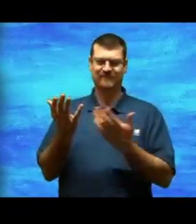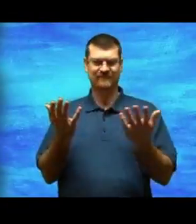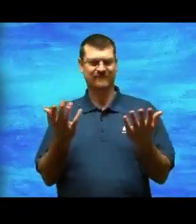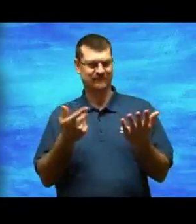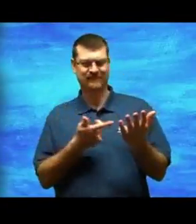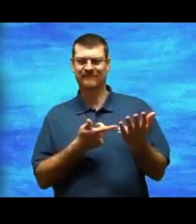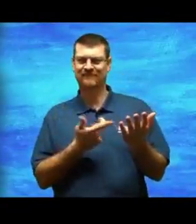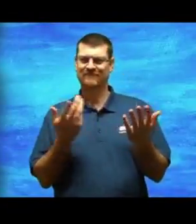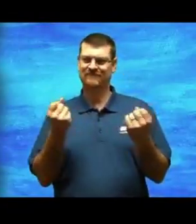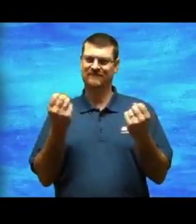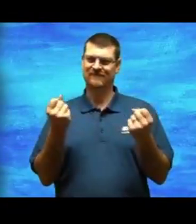[ Video ]